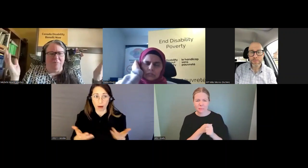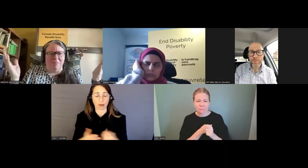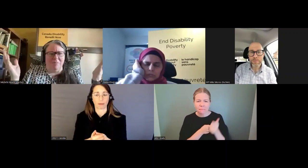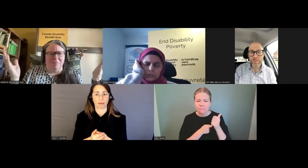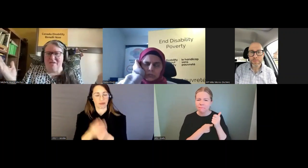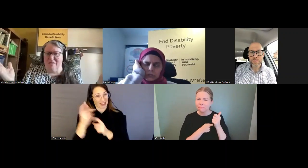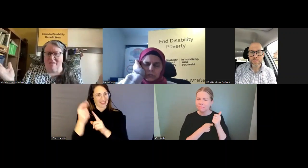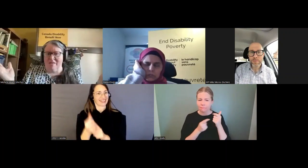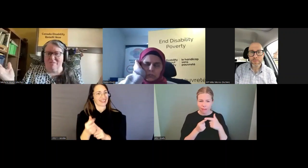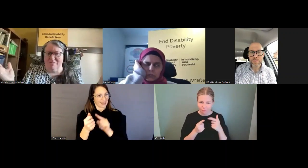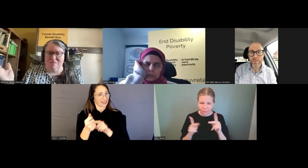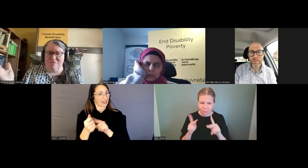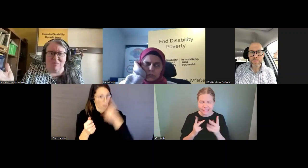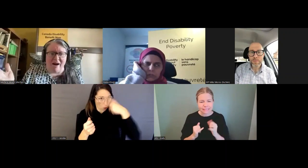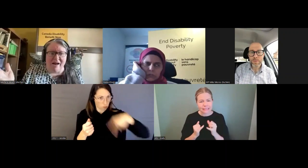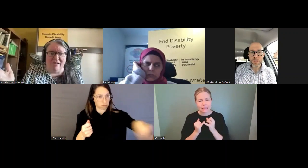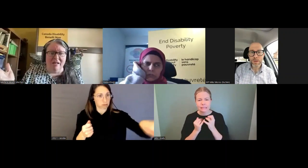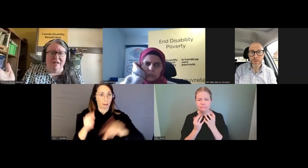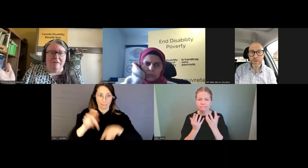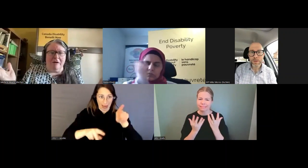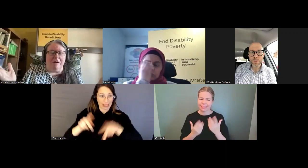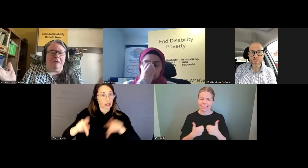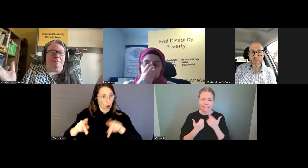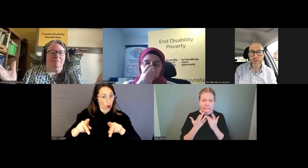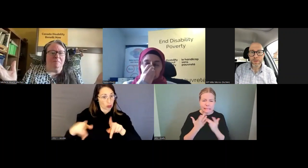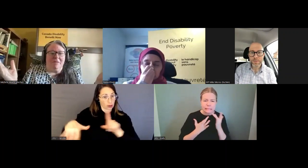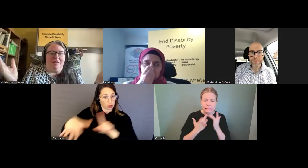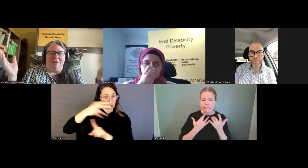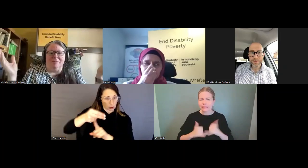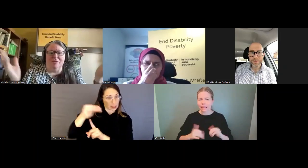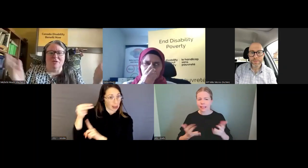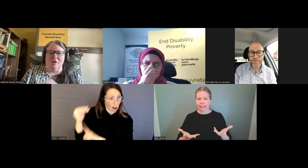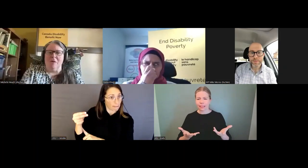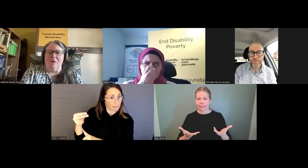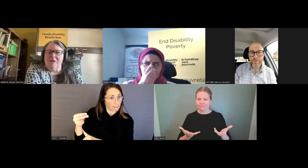BECAUSE WE DIDN'T THINK IT WAS WORTHWHILE.